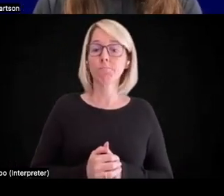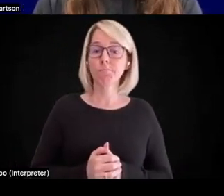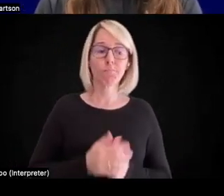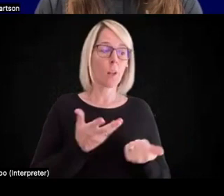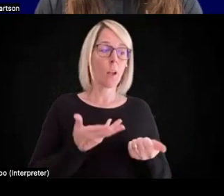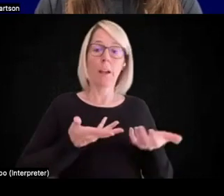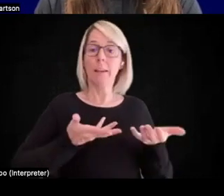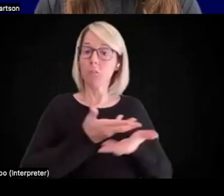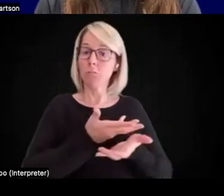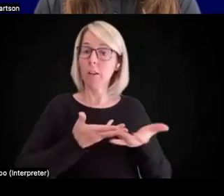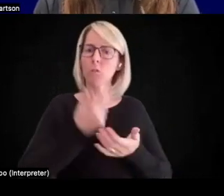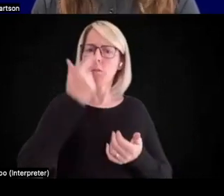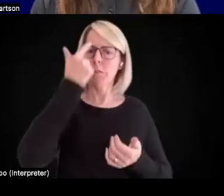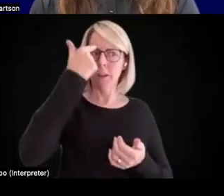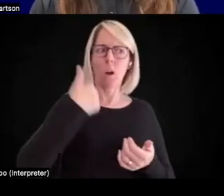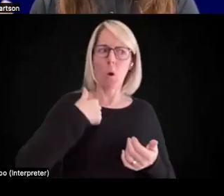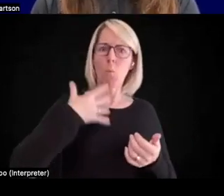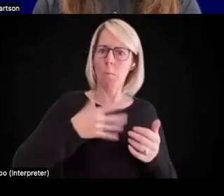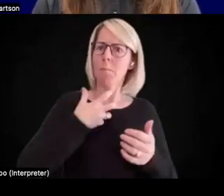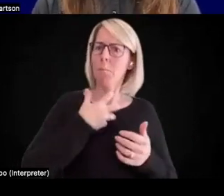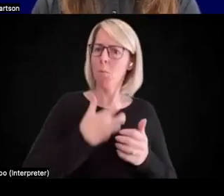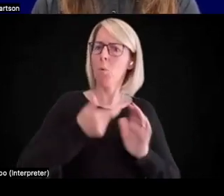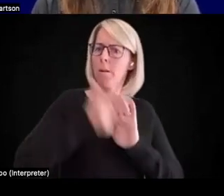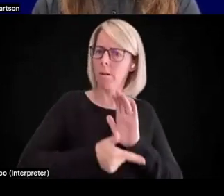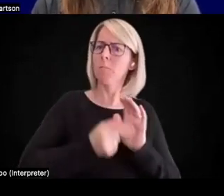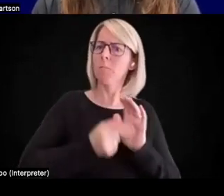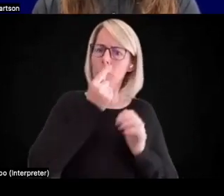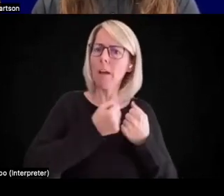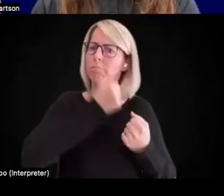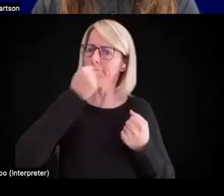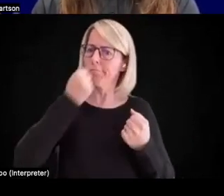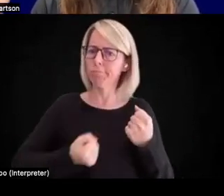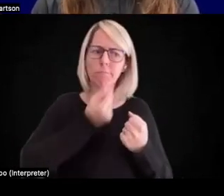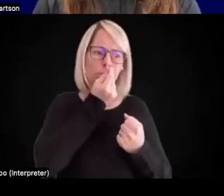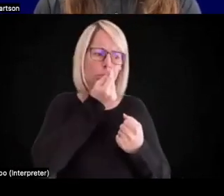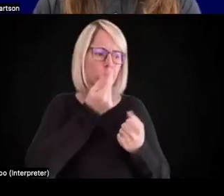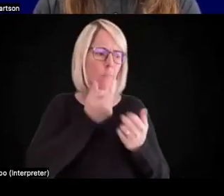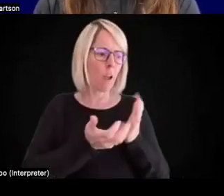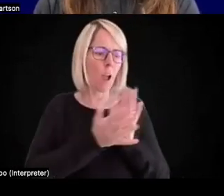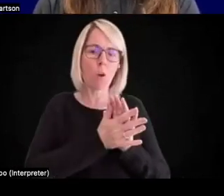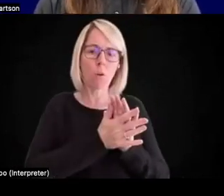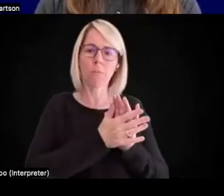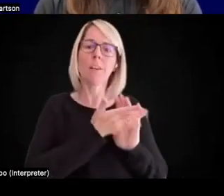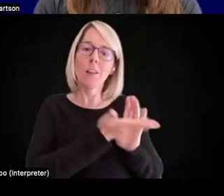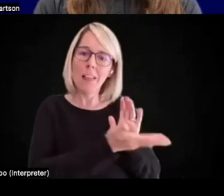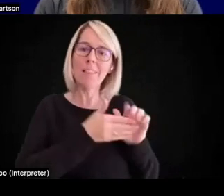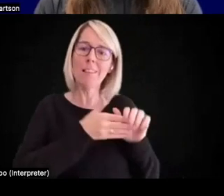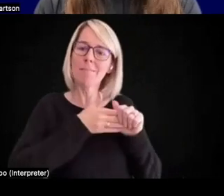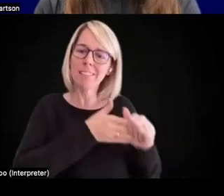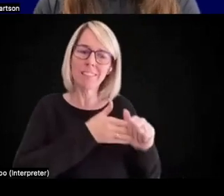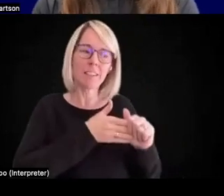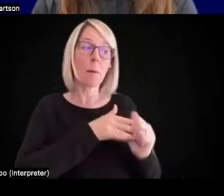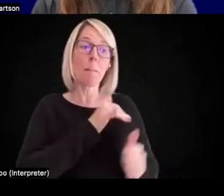the skill to do that, so they might then leave room in that interaction for you to respond,